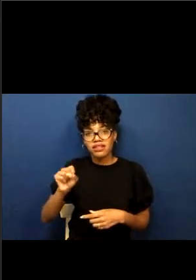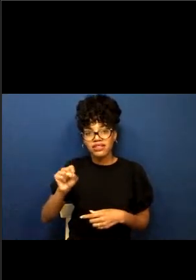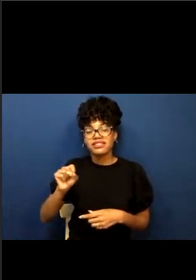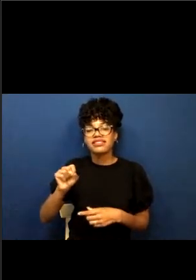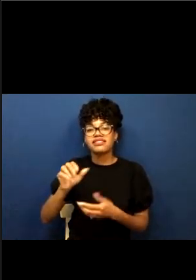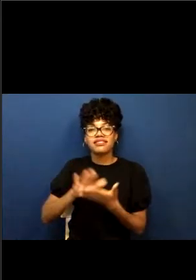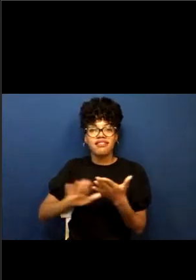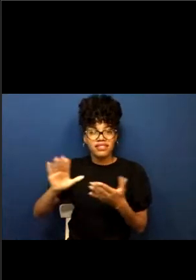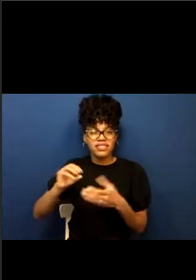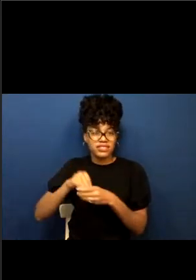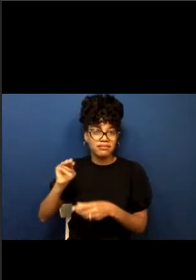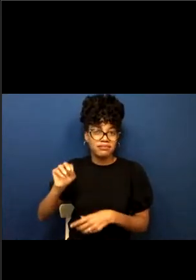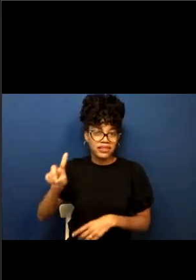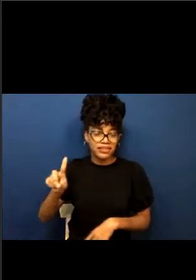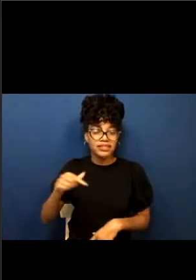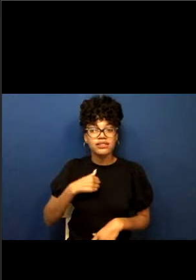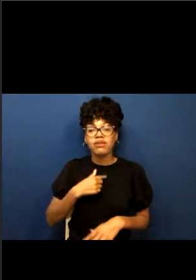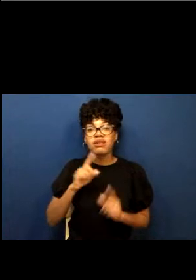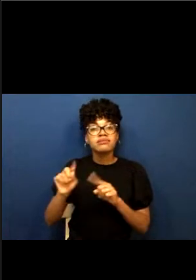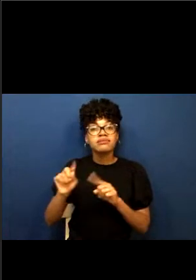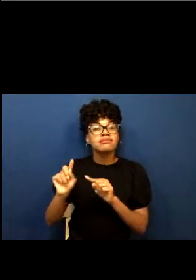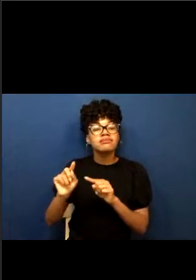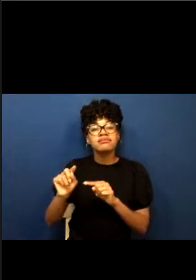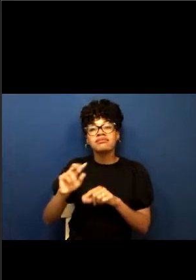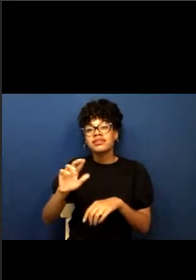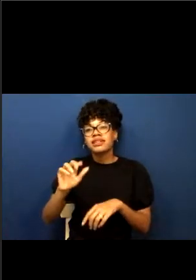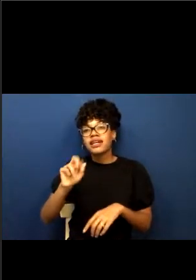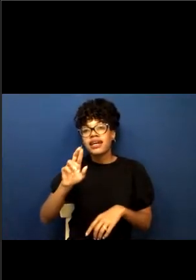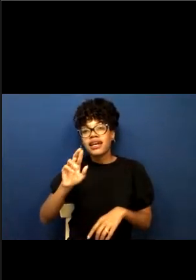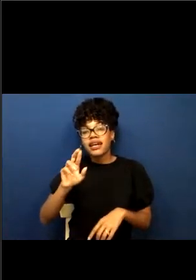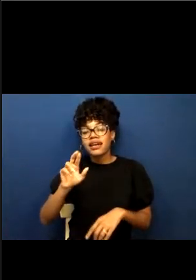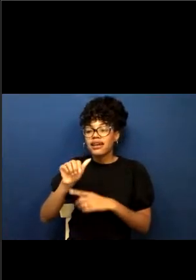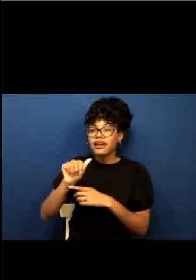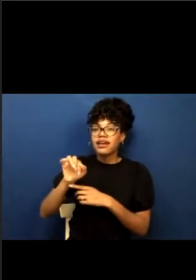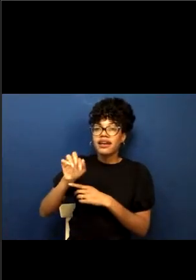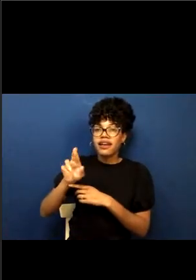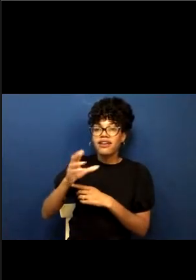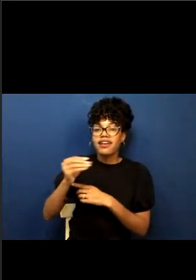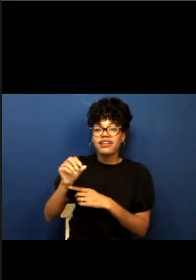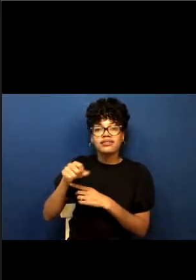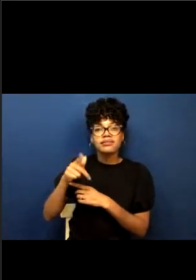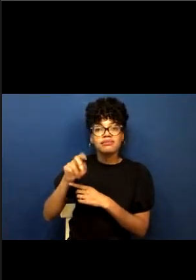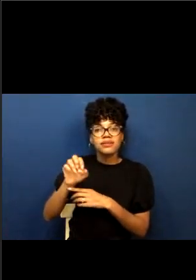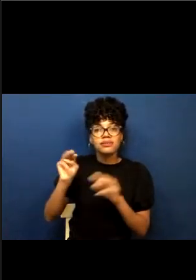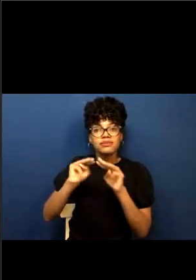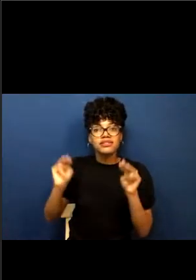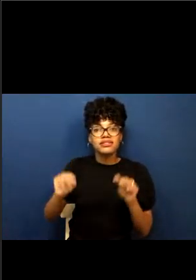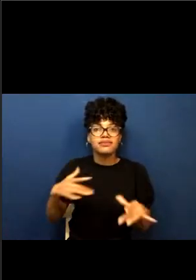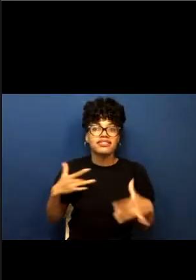at the Air and Space Museum. It's one of my favorite places to visit. So I am very pleased and excited to be a part of this.